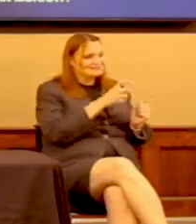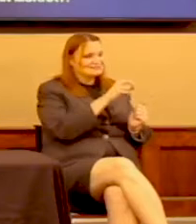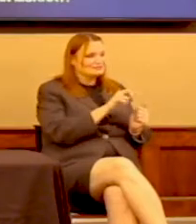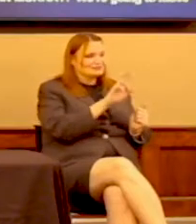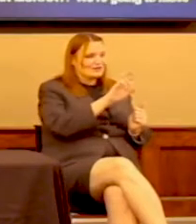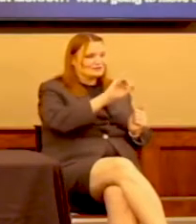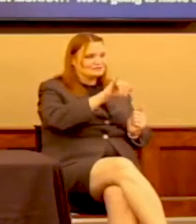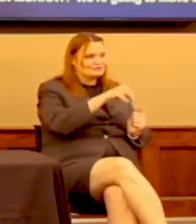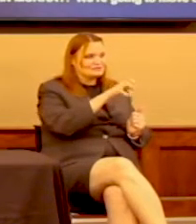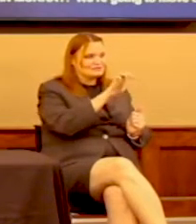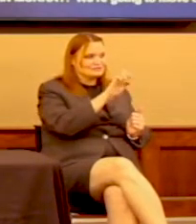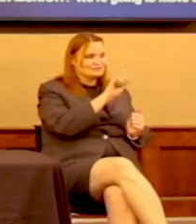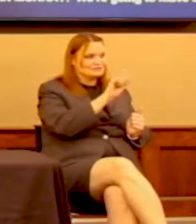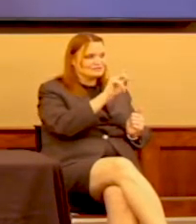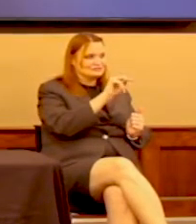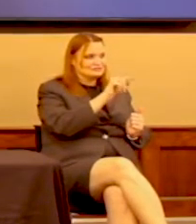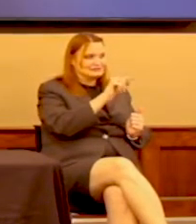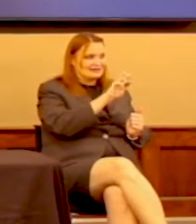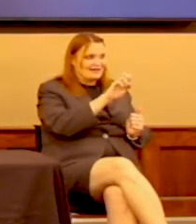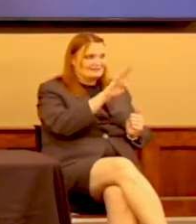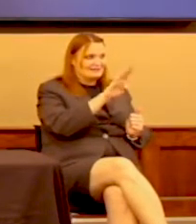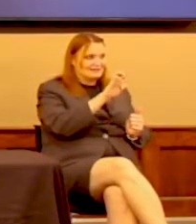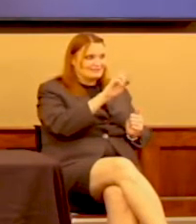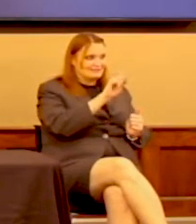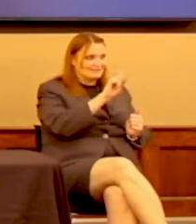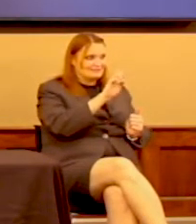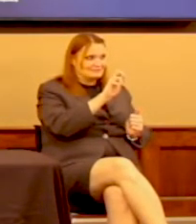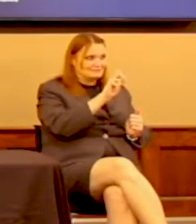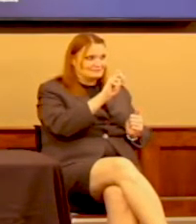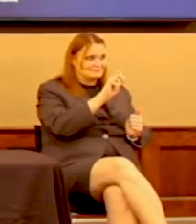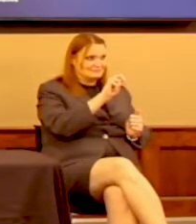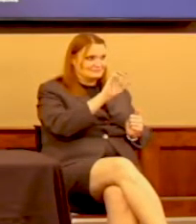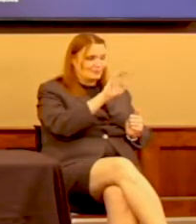Betancourt she's the senior vice